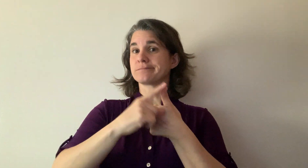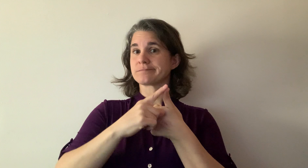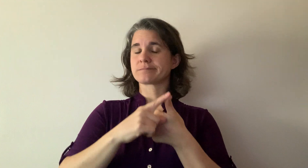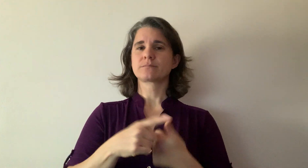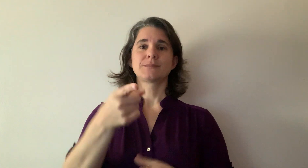1.